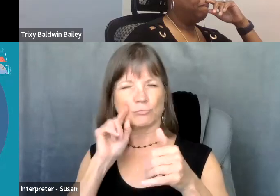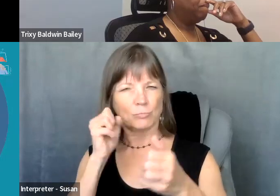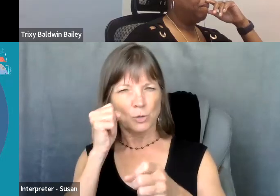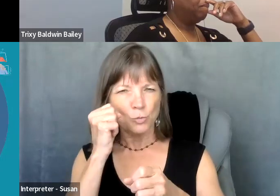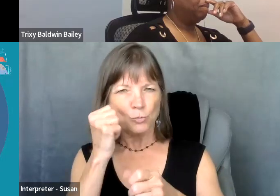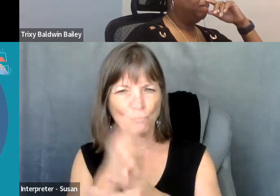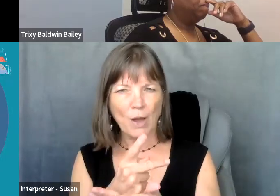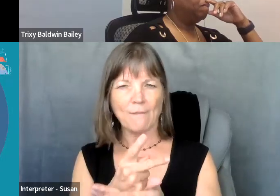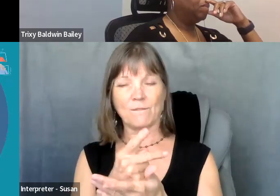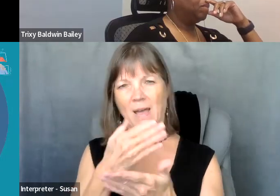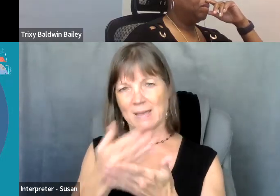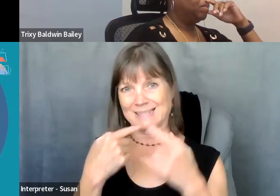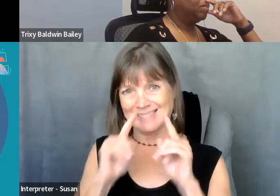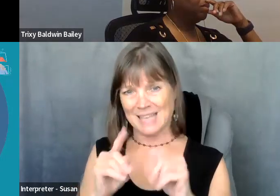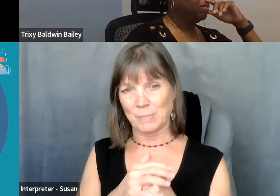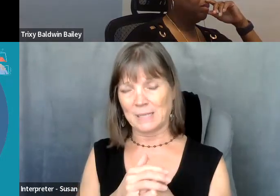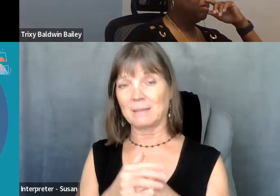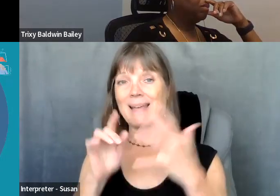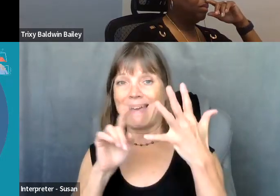Kelly Crosbie (she/her): And lastly, we need to create a seamless crisis system.